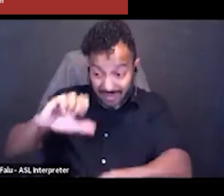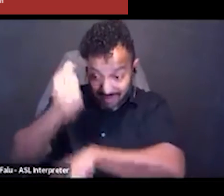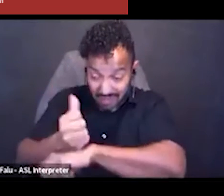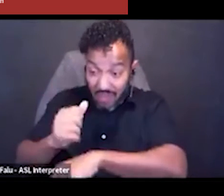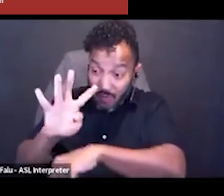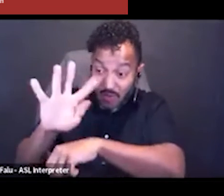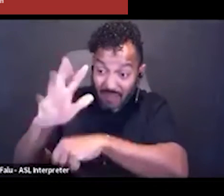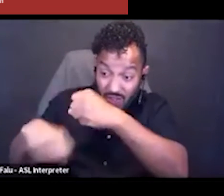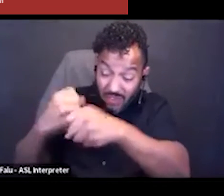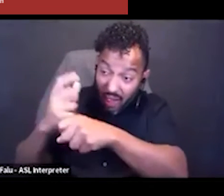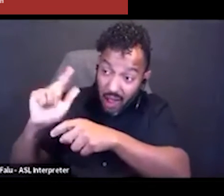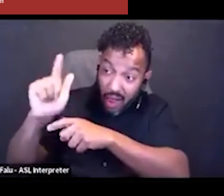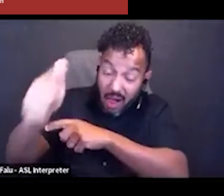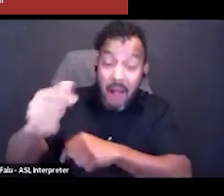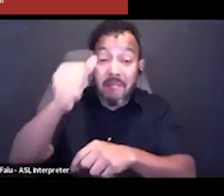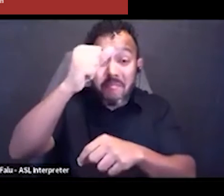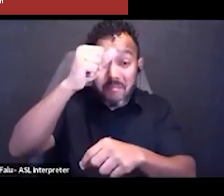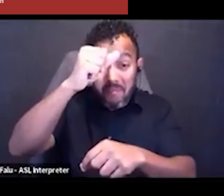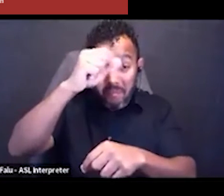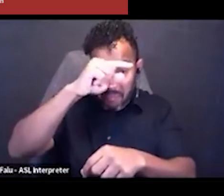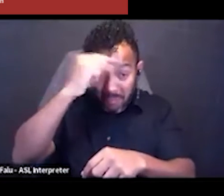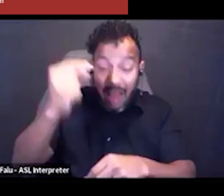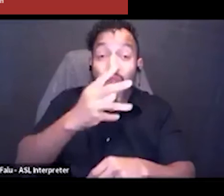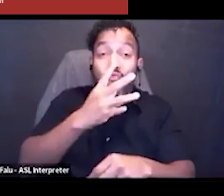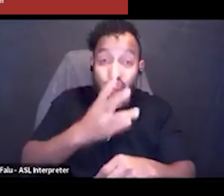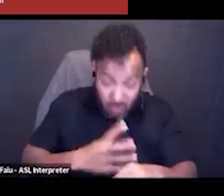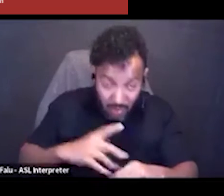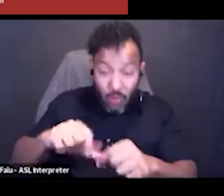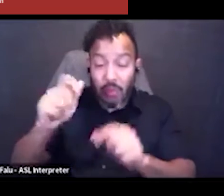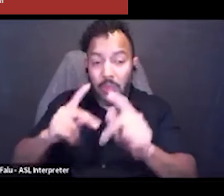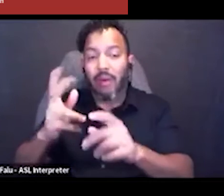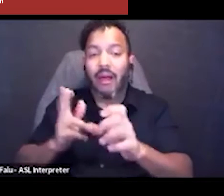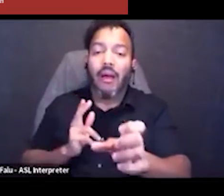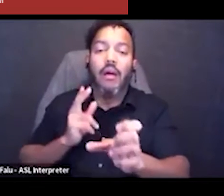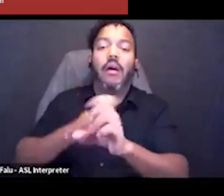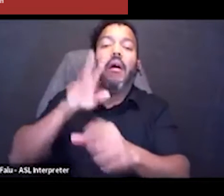right to vote through the passage of the Voting Rights Act of 1965.